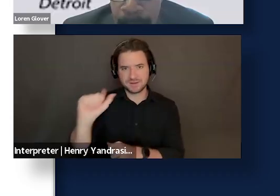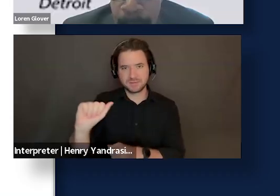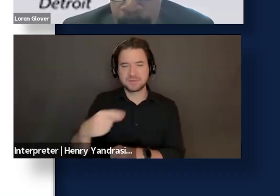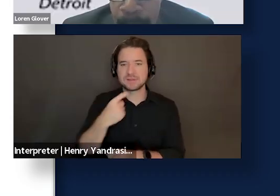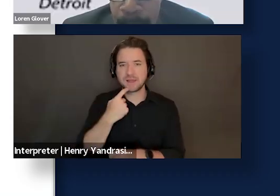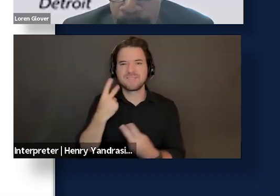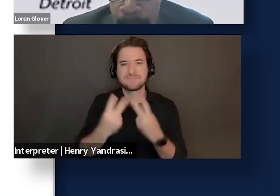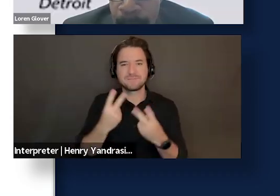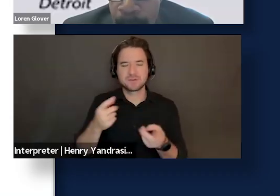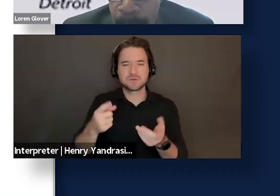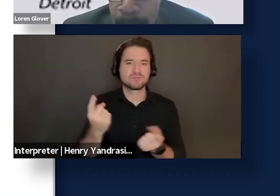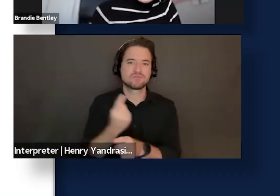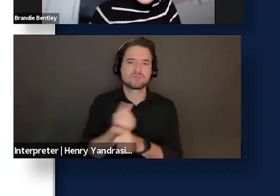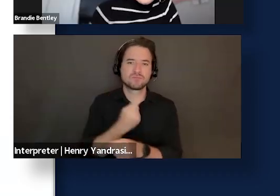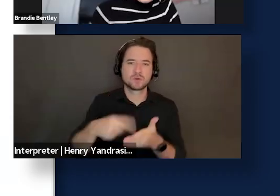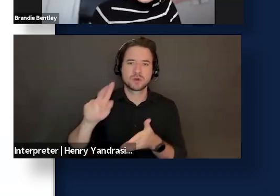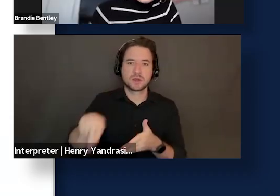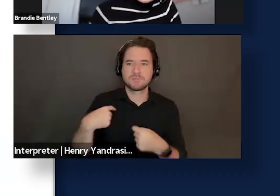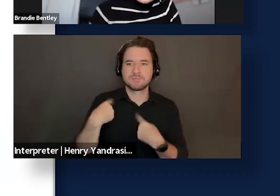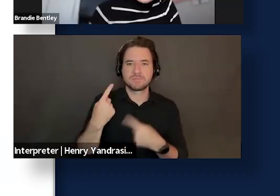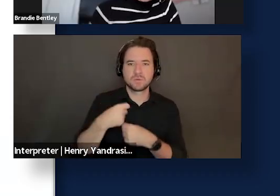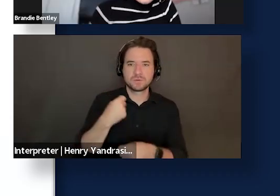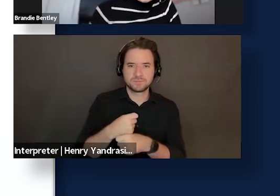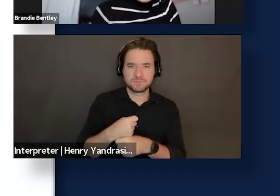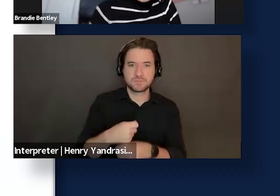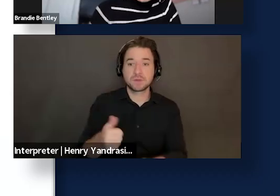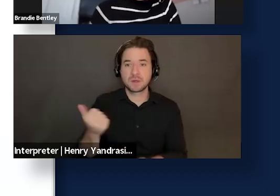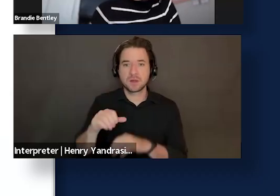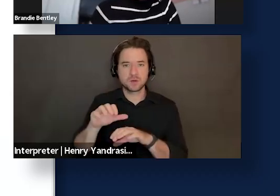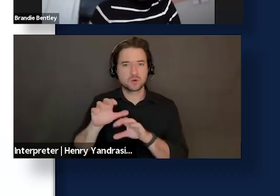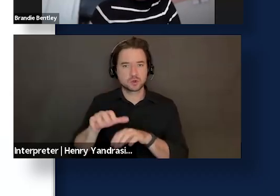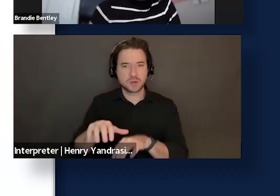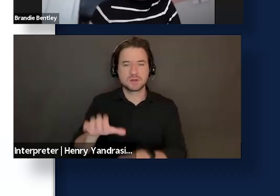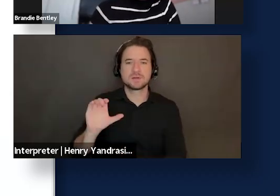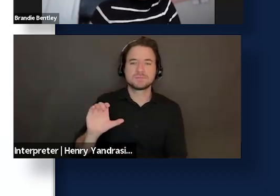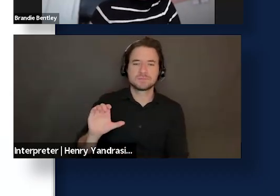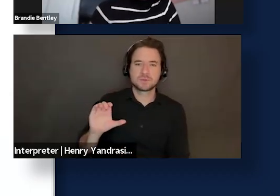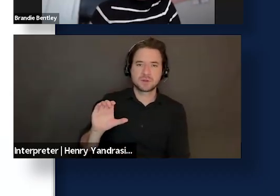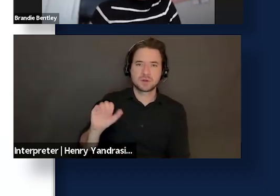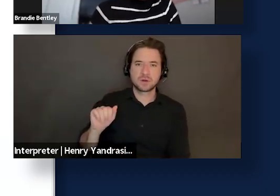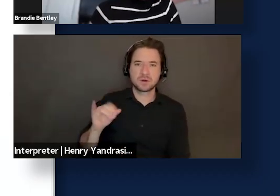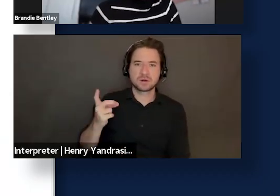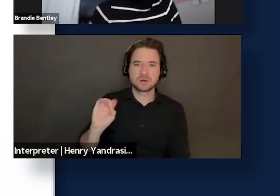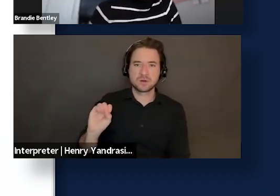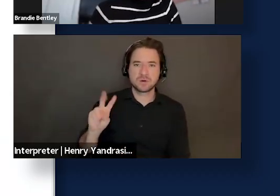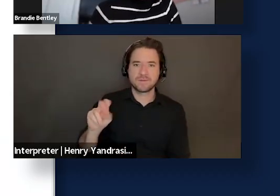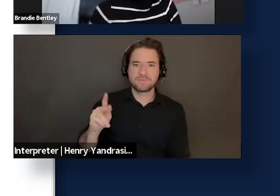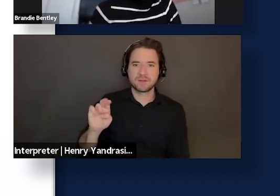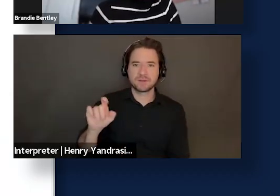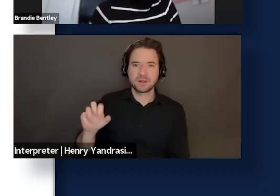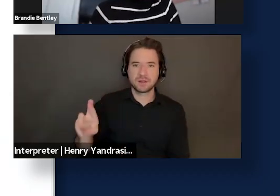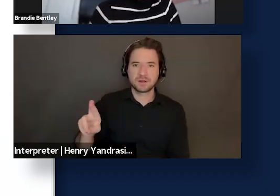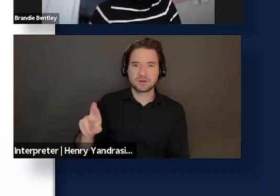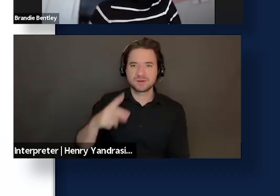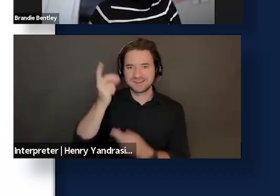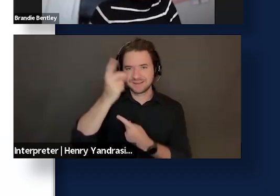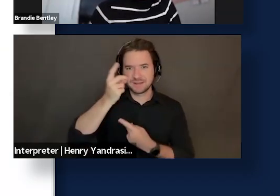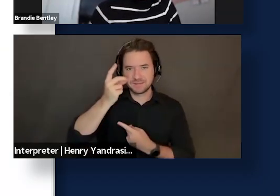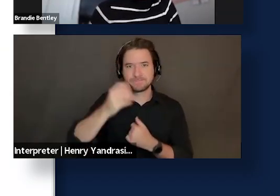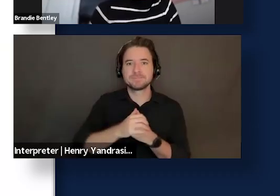I see another one in the chat. cardiovascular disease…